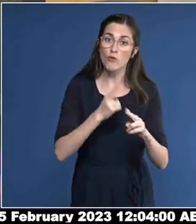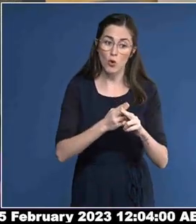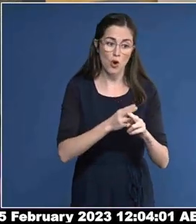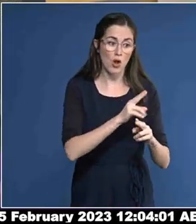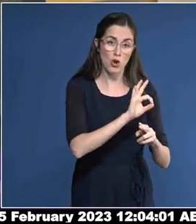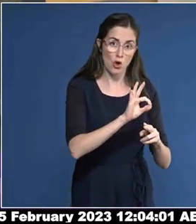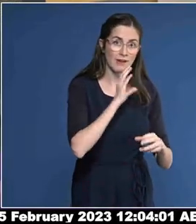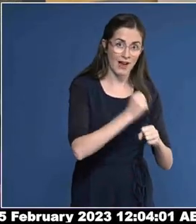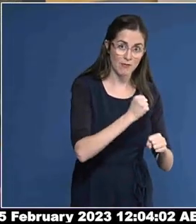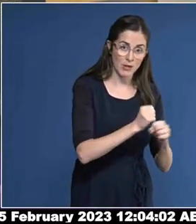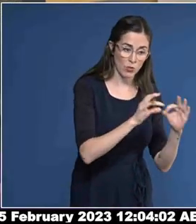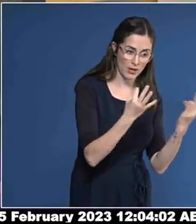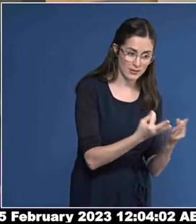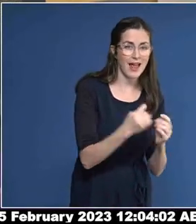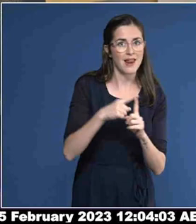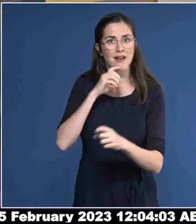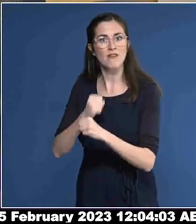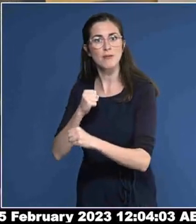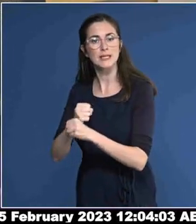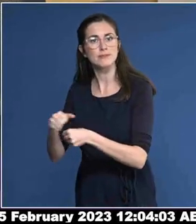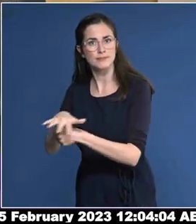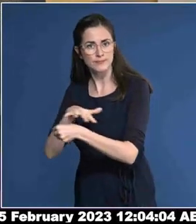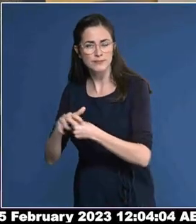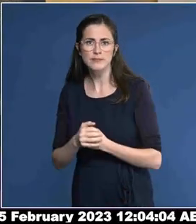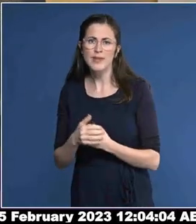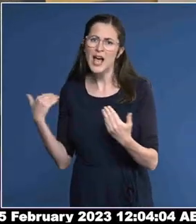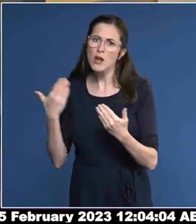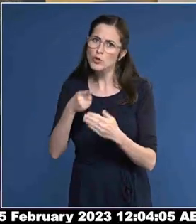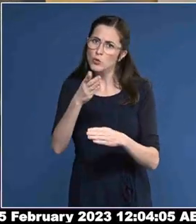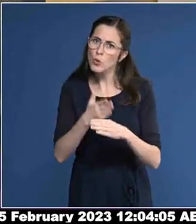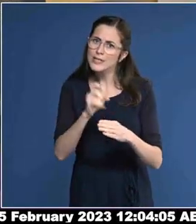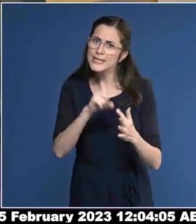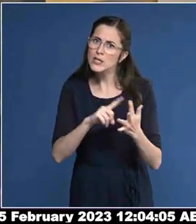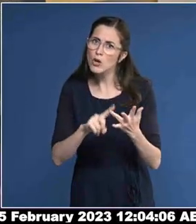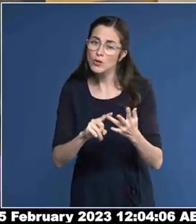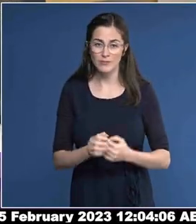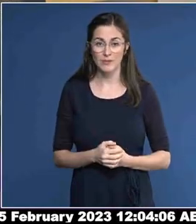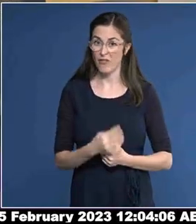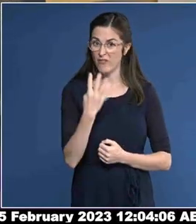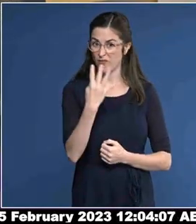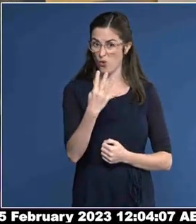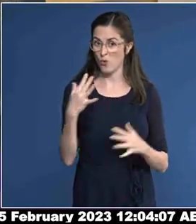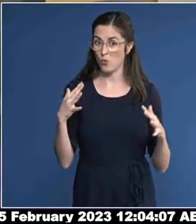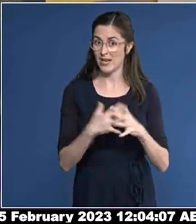How long have you held the role of CEO of The Disability Trust? Four weeks. So you are sort of fresh off the blocks here.